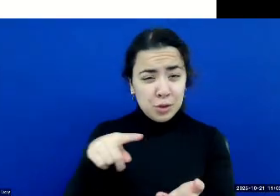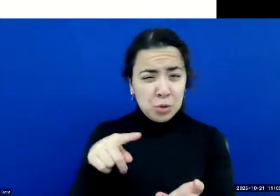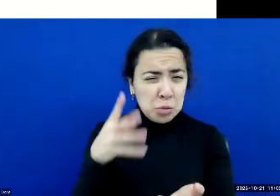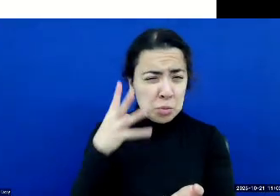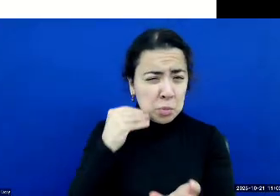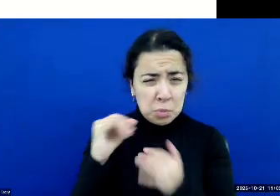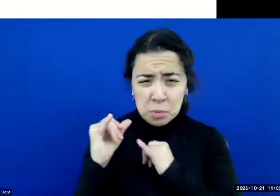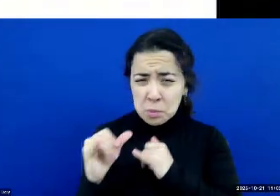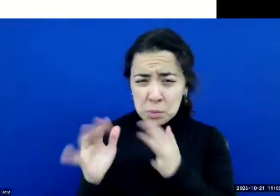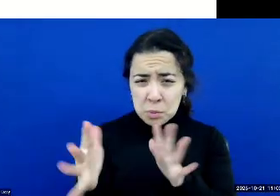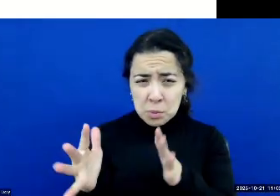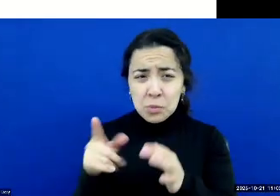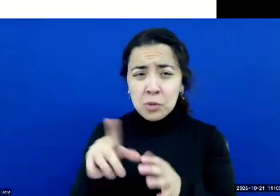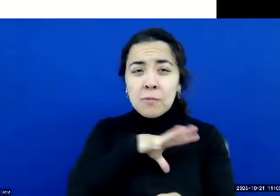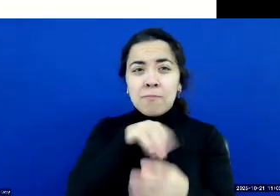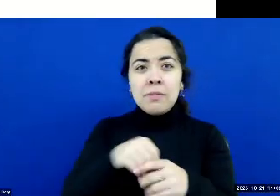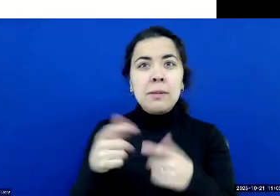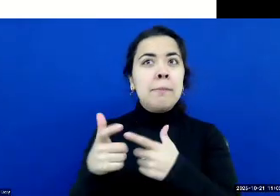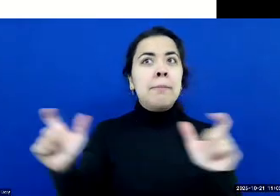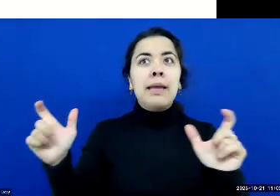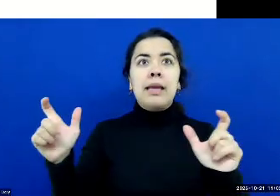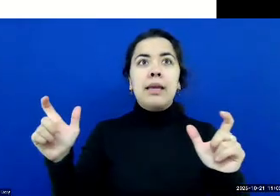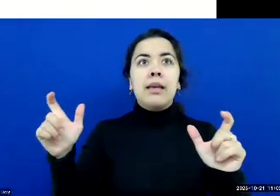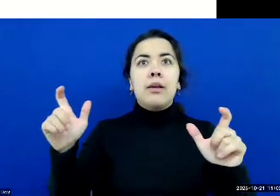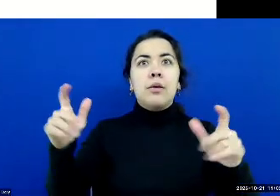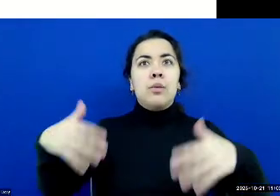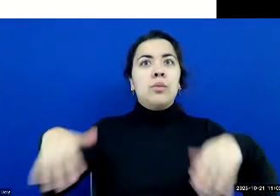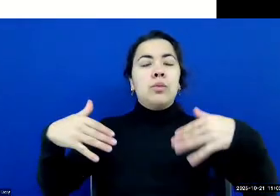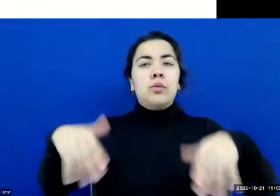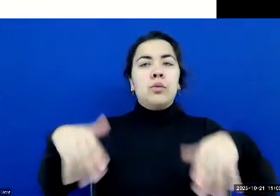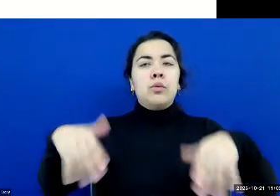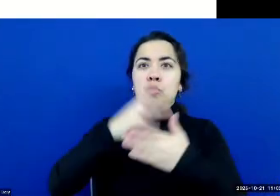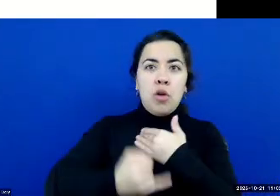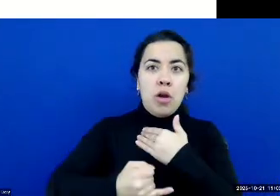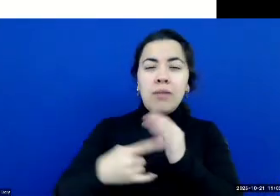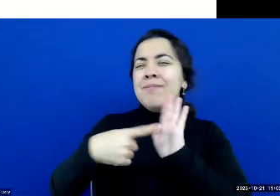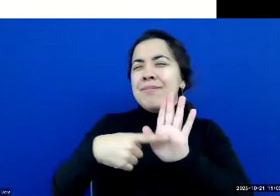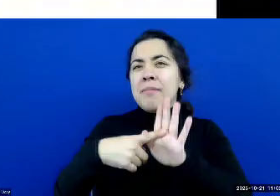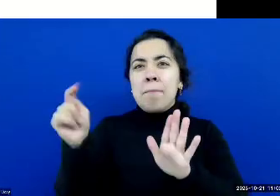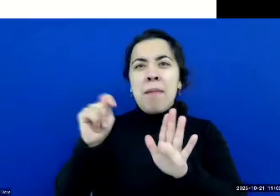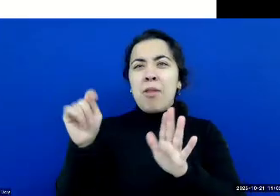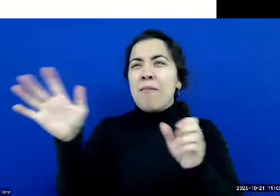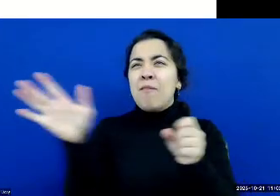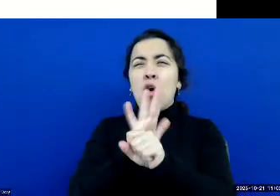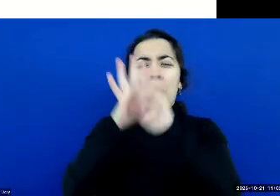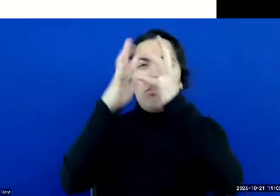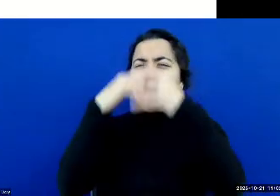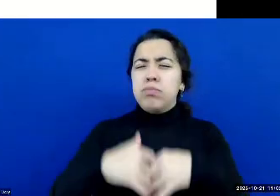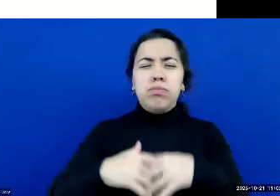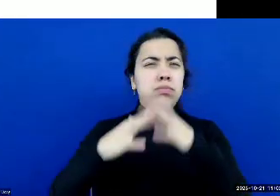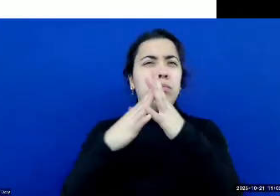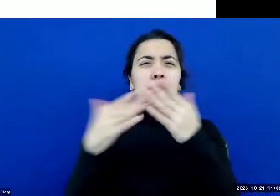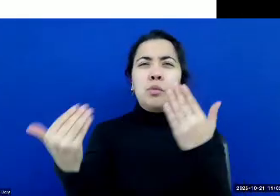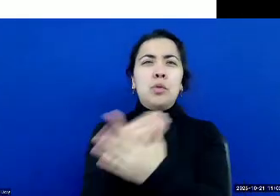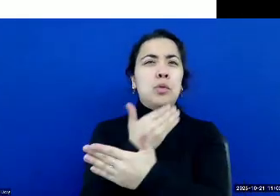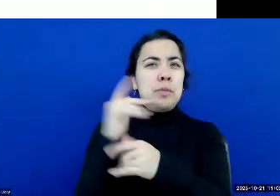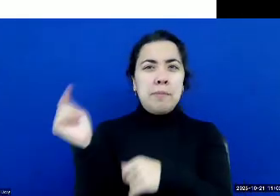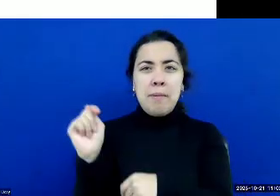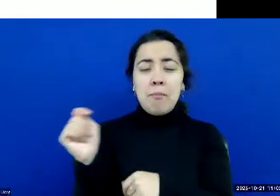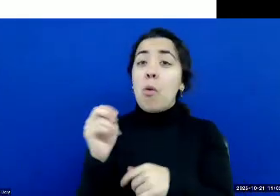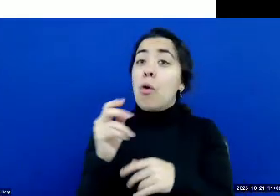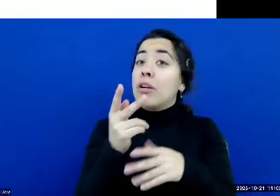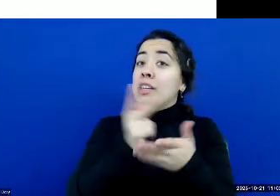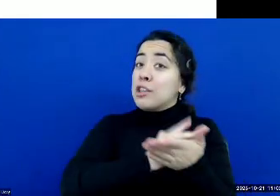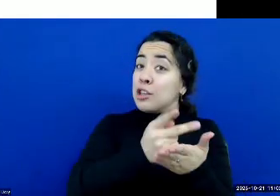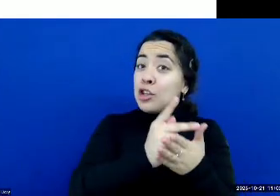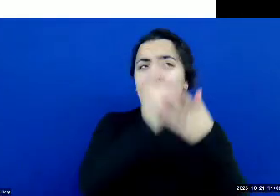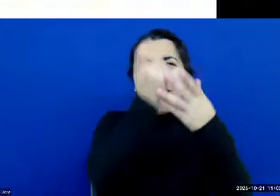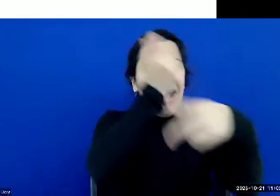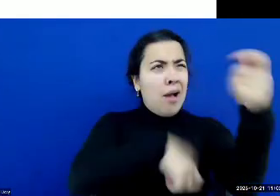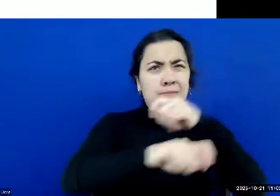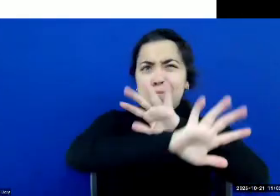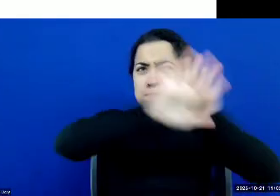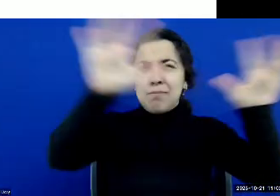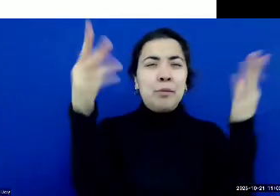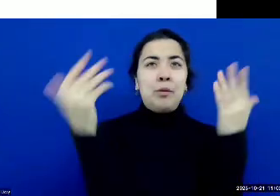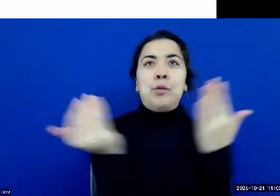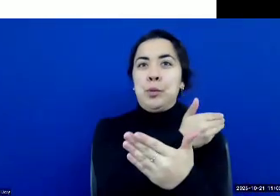Kathleen DeForest: Can anyone relate to this? Have you ever been part of a big overhaul project, like a bathroom remodel, or kitchen remodel, or maybe a company rebranding?